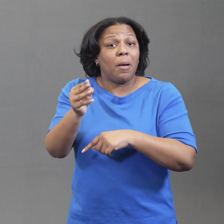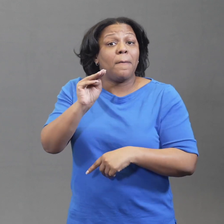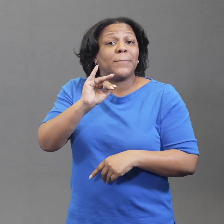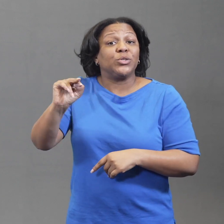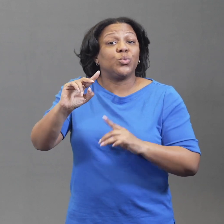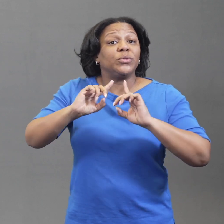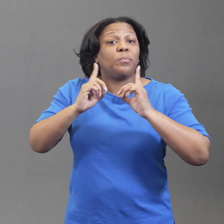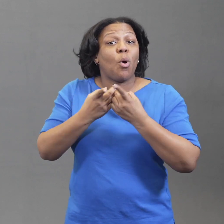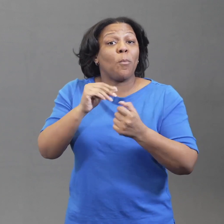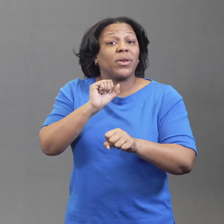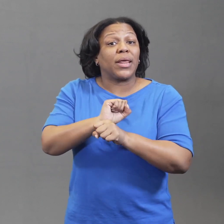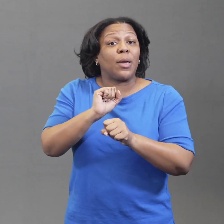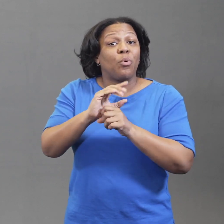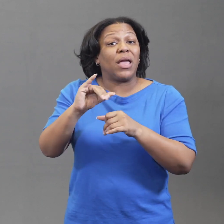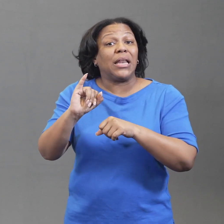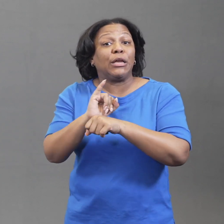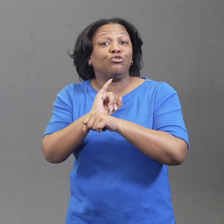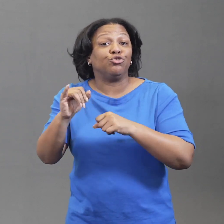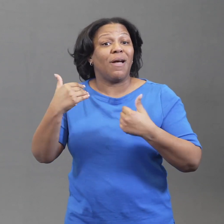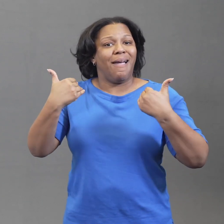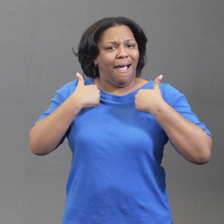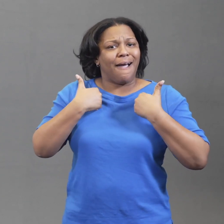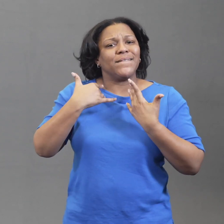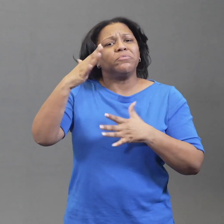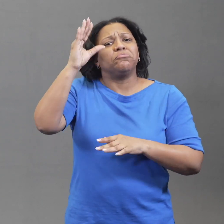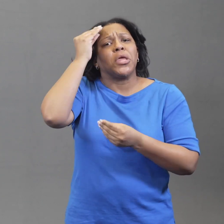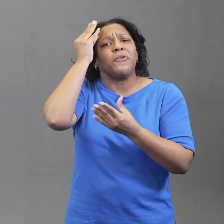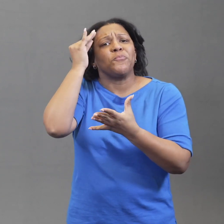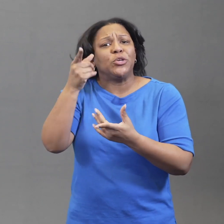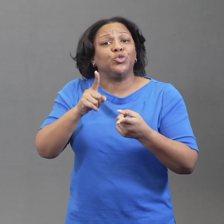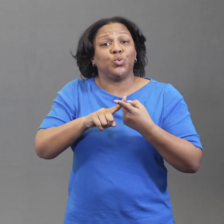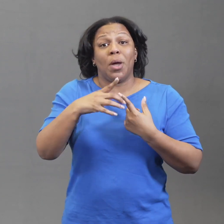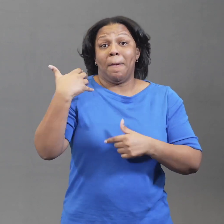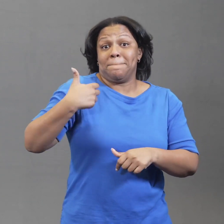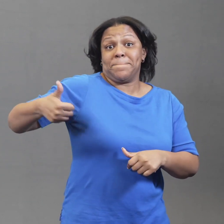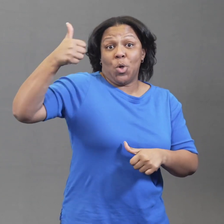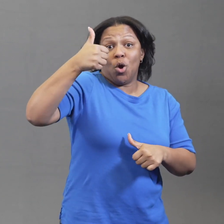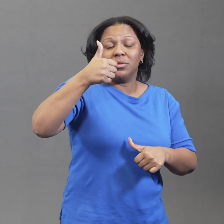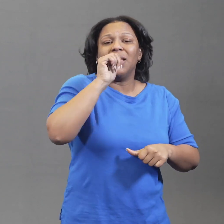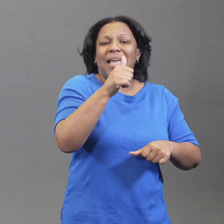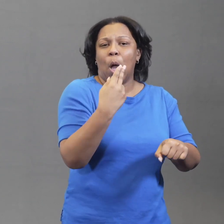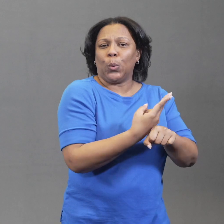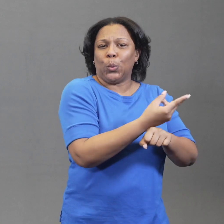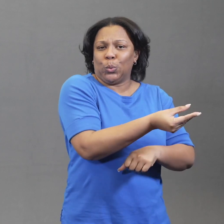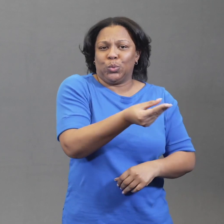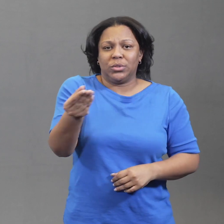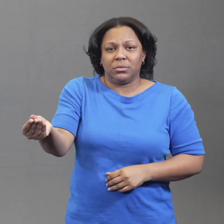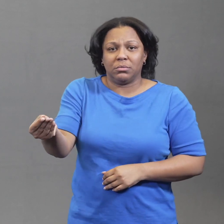The Minnesota Department of Labor and Industry has a notice that employers can use.